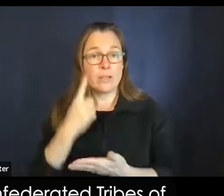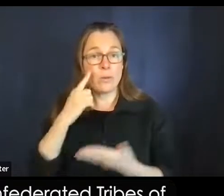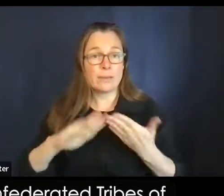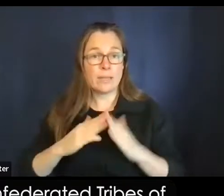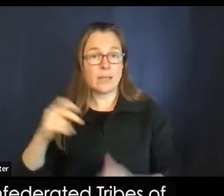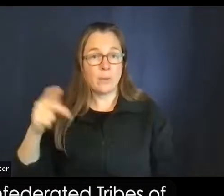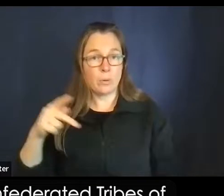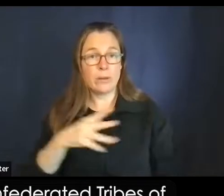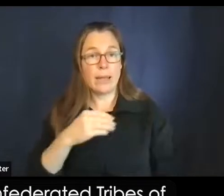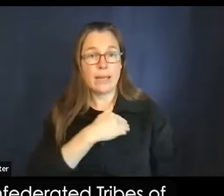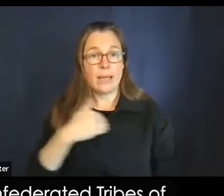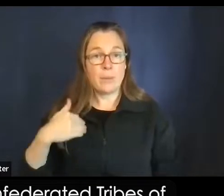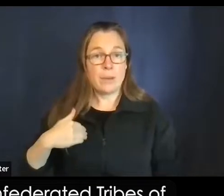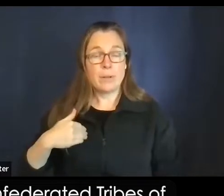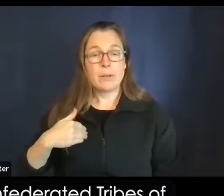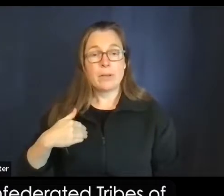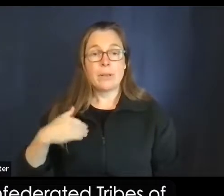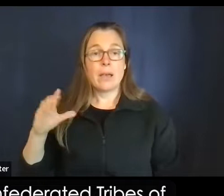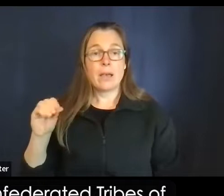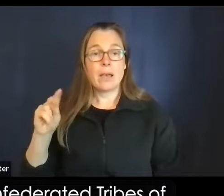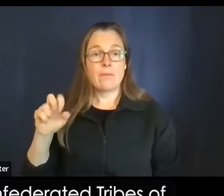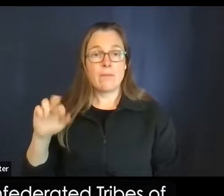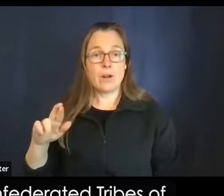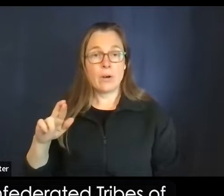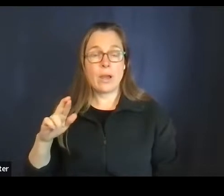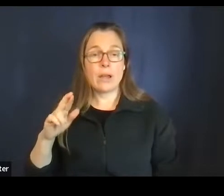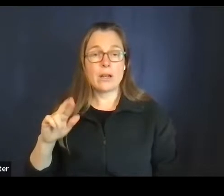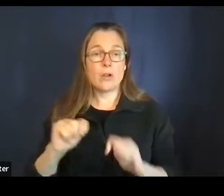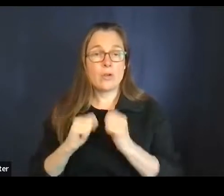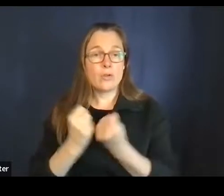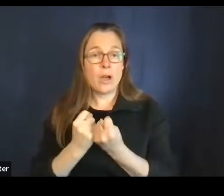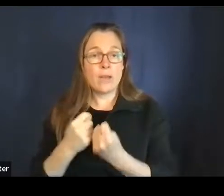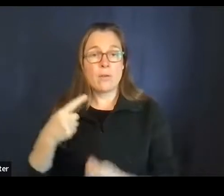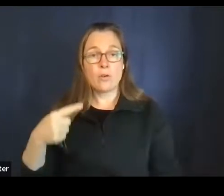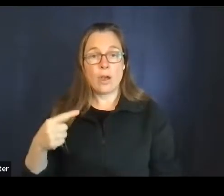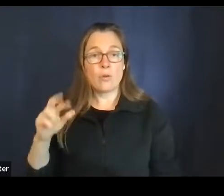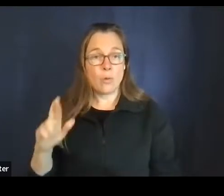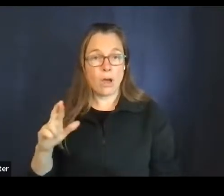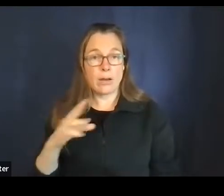I'm also a member of the Confederated Tribes of Grand Ronde, and I descend from the tribes of the Molalla, Kalapuya and Eyak people.